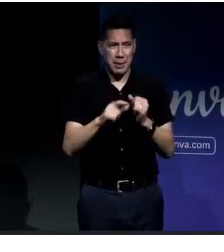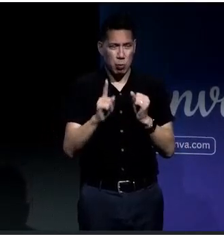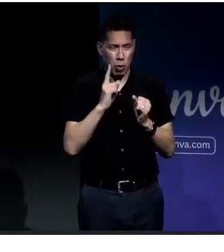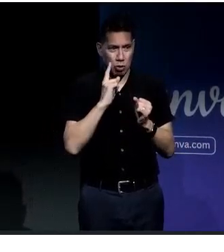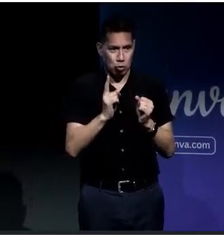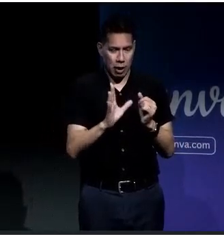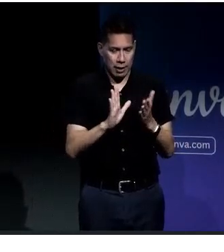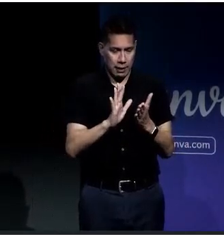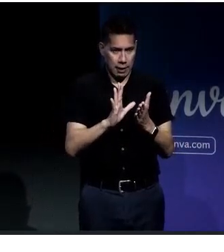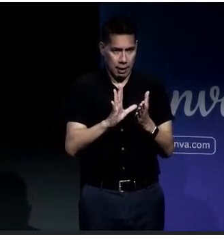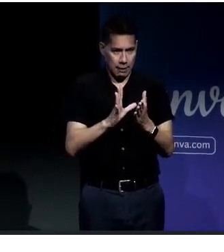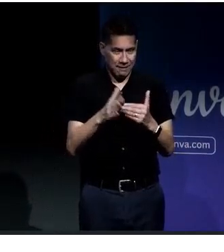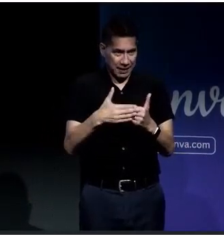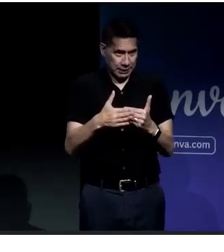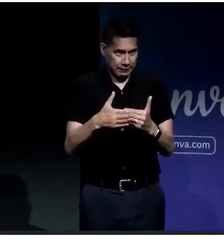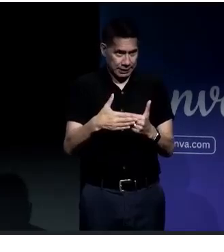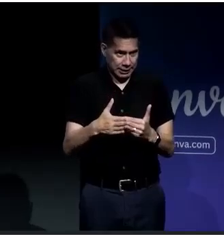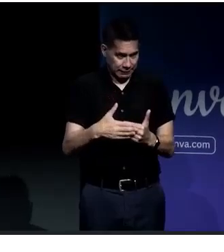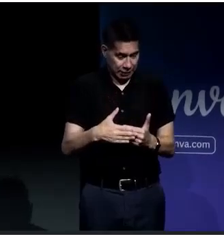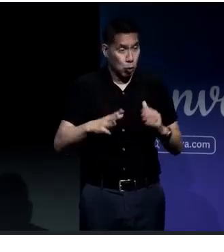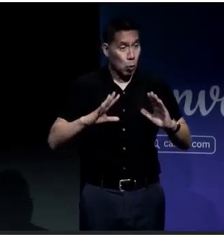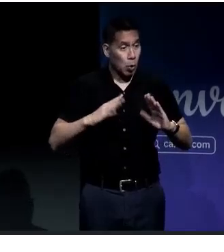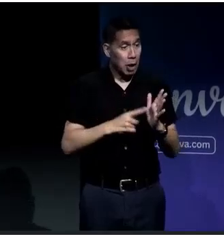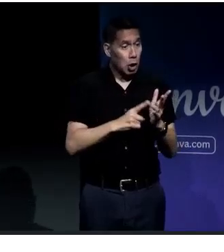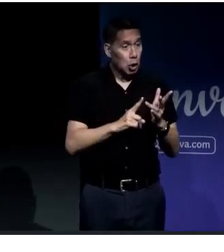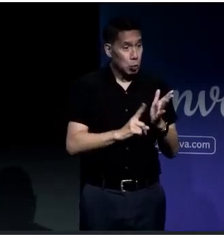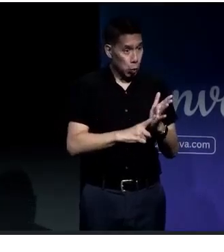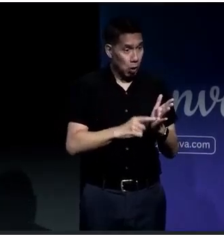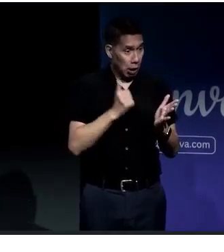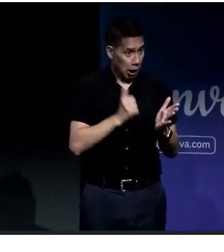So, if you're using automated tools alone, even if you get a perfect score, even if